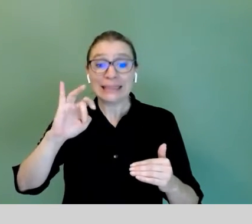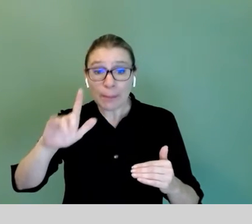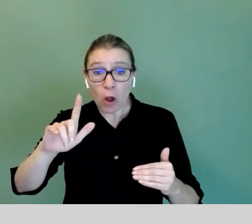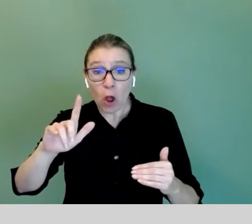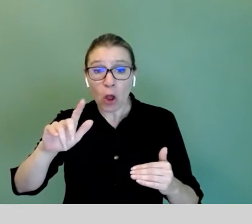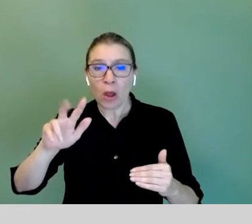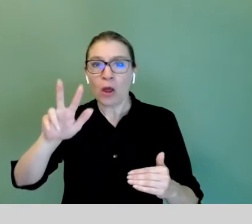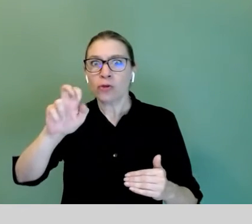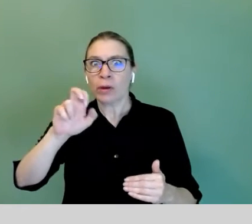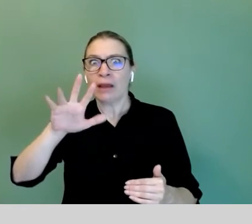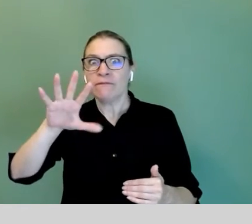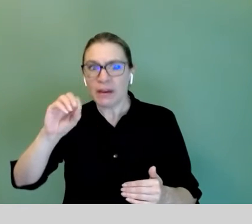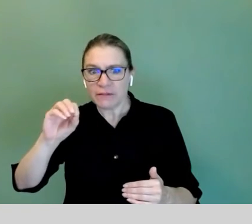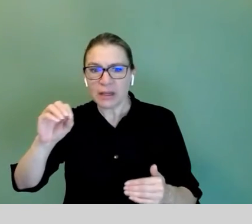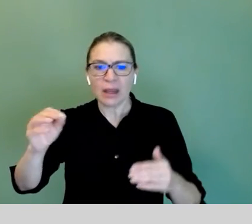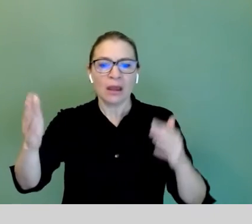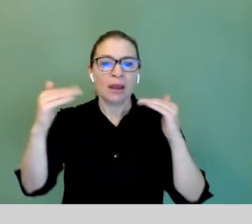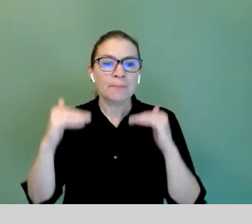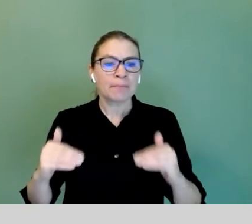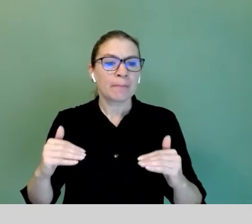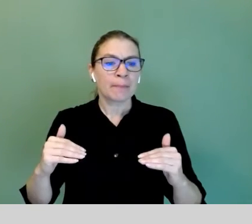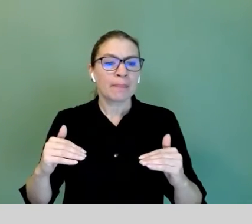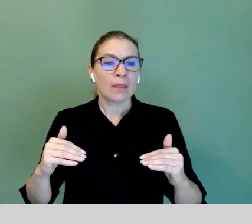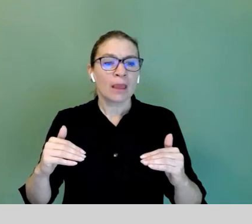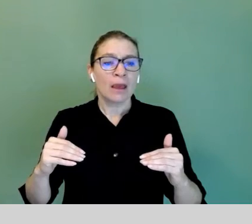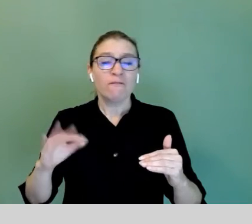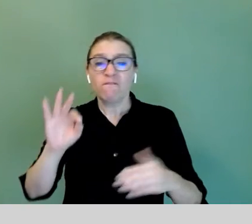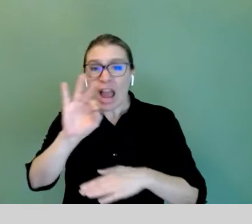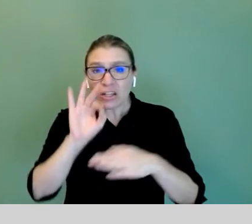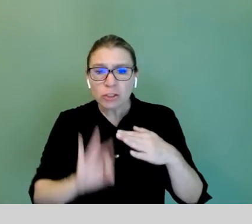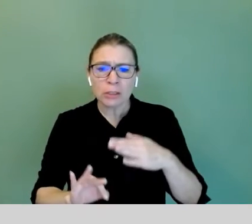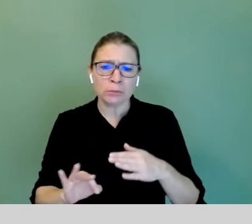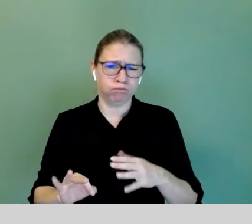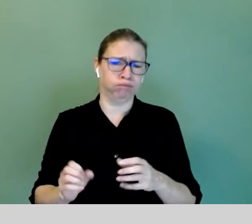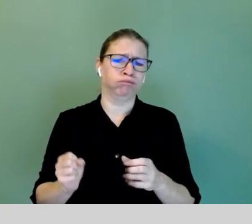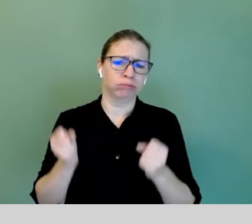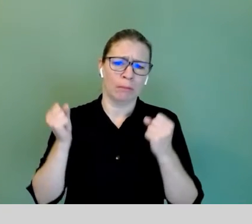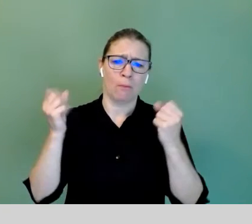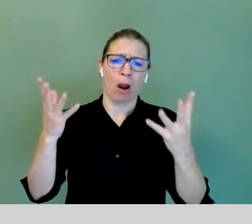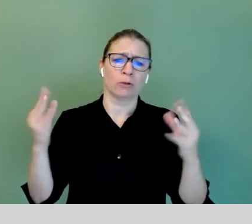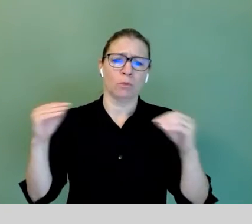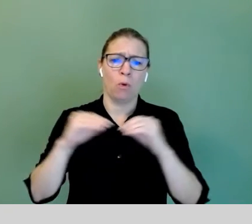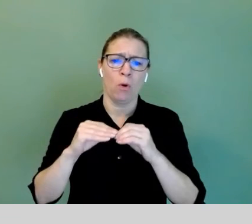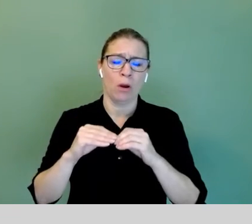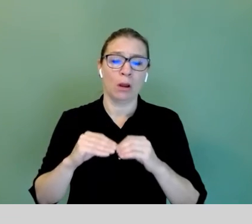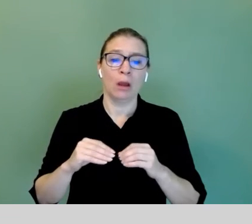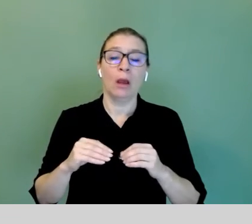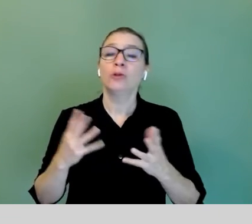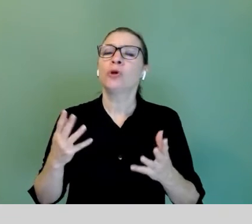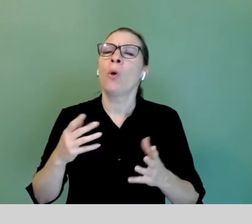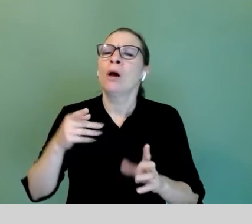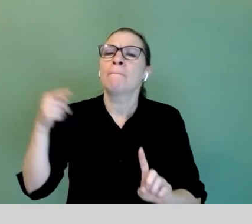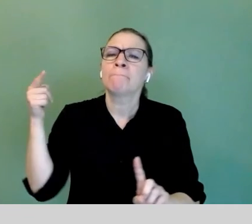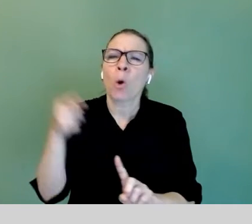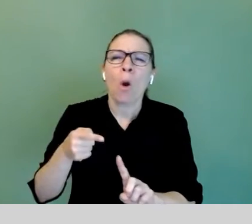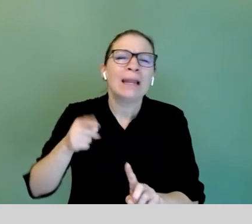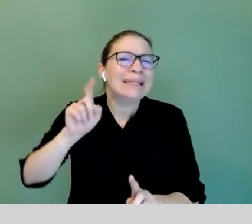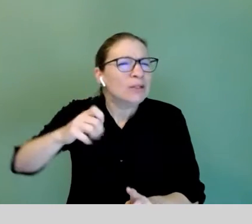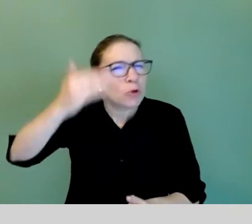and with fractions, it's much, much more. So remember what or imagine what purpose